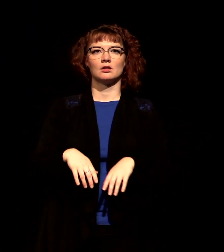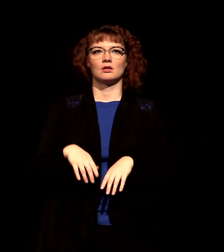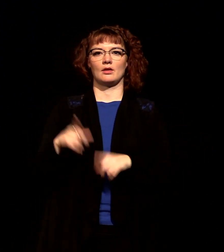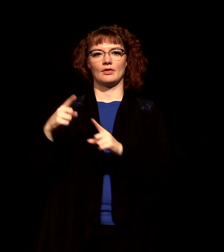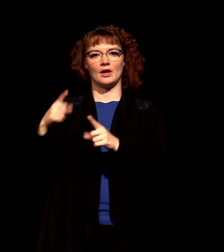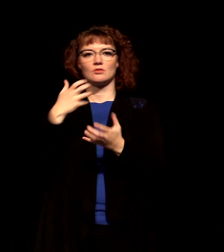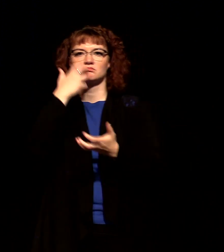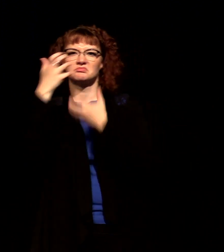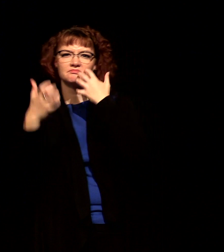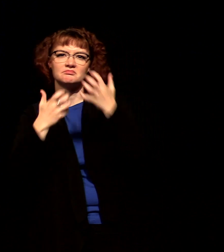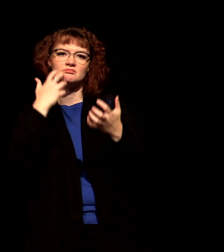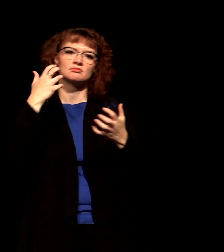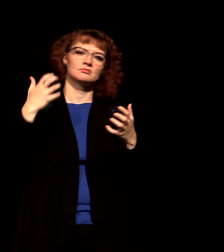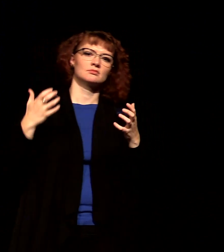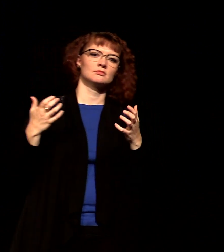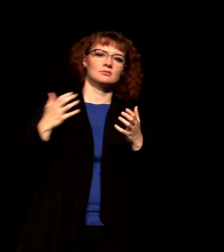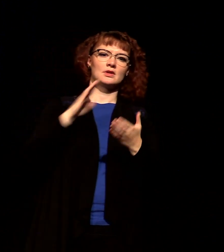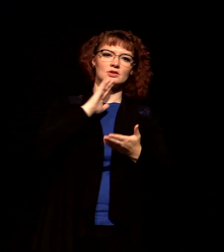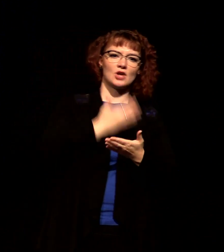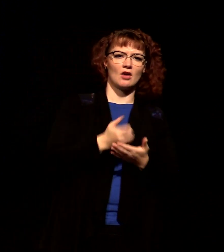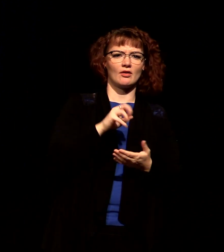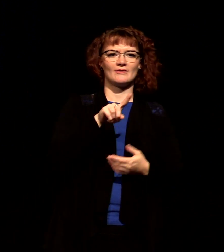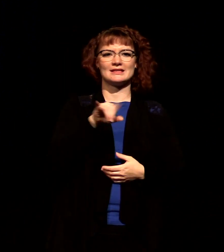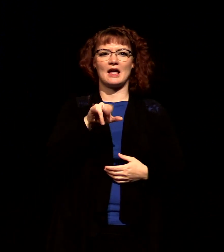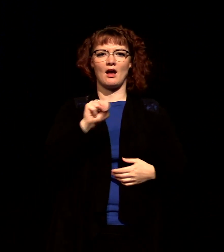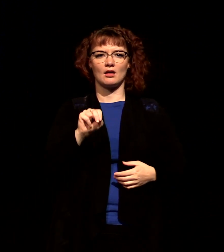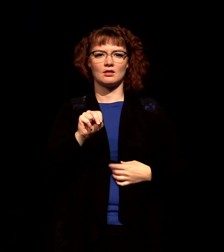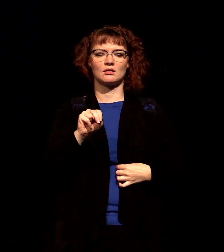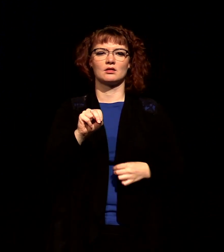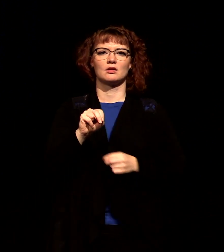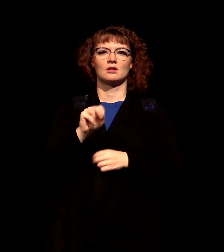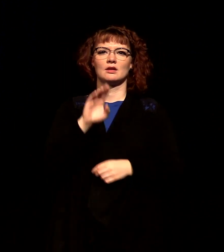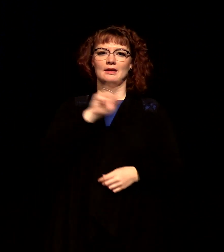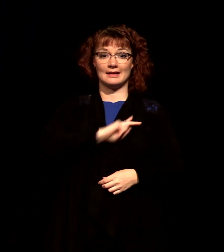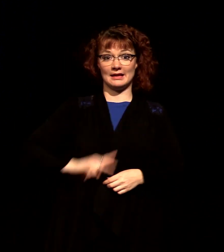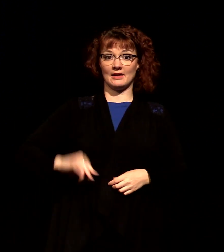against him, daughter, Zion, the king of Israel, the God of